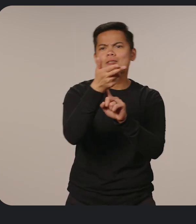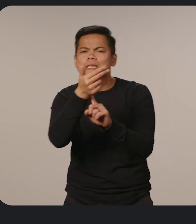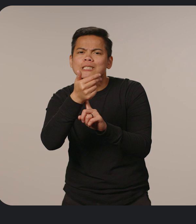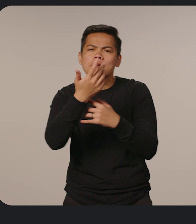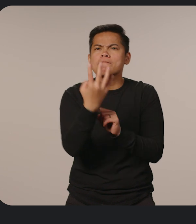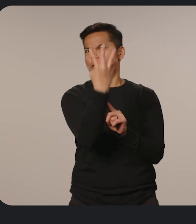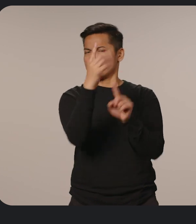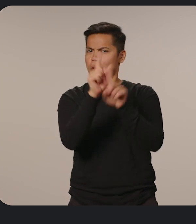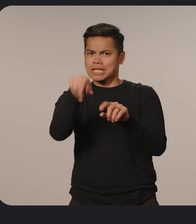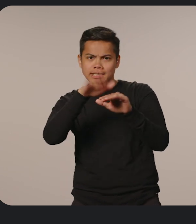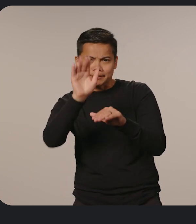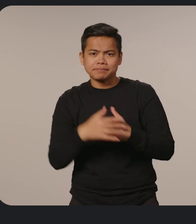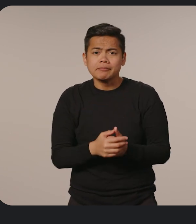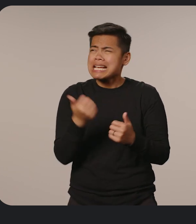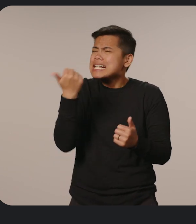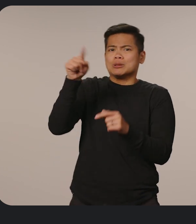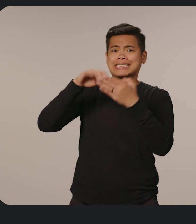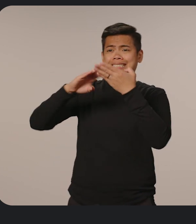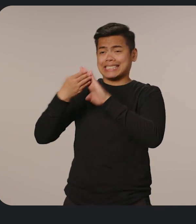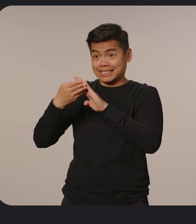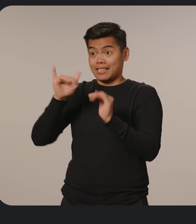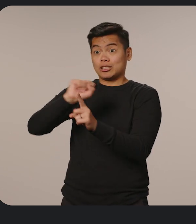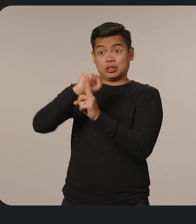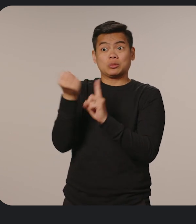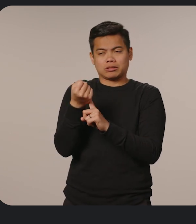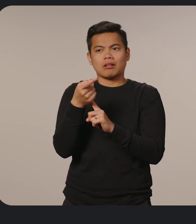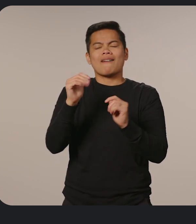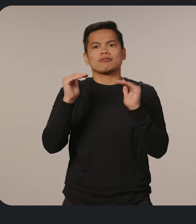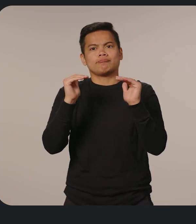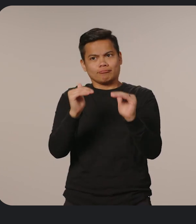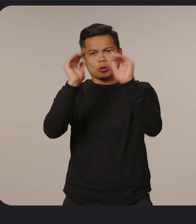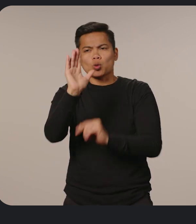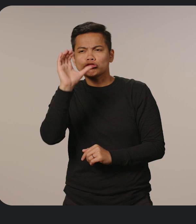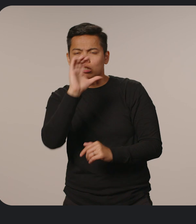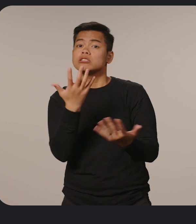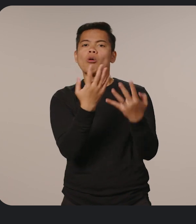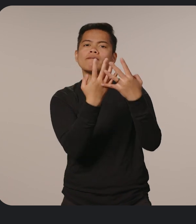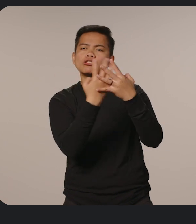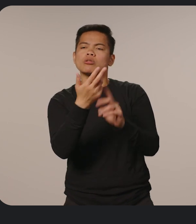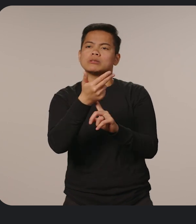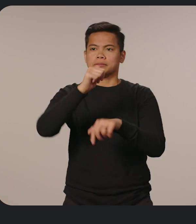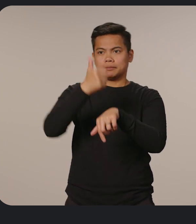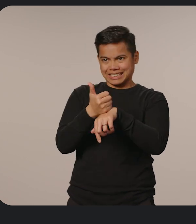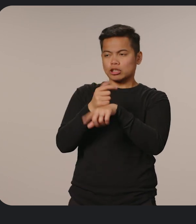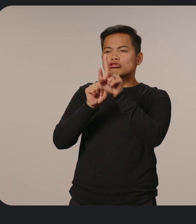of 4 stars but anywhere in the city well in that case you would need to enhance